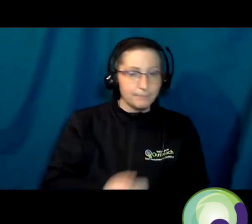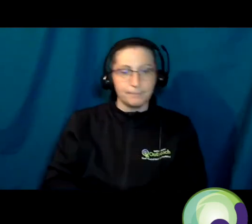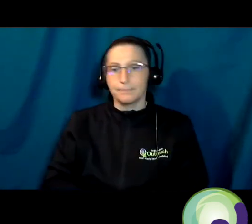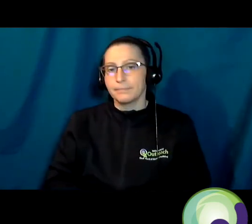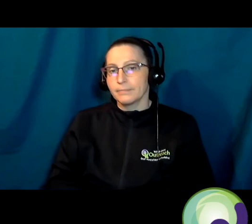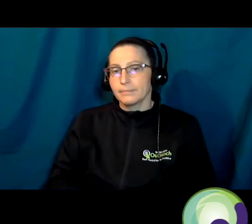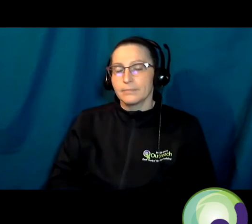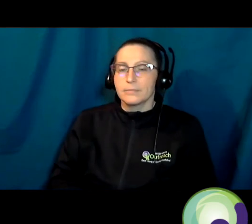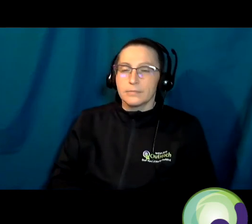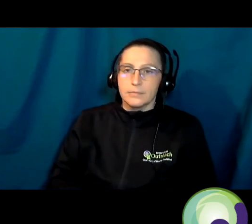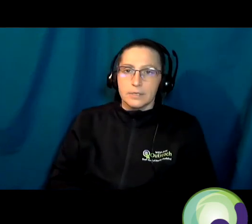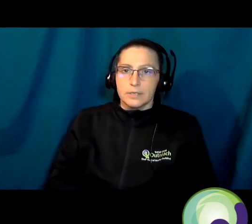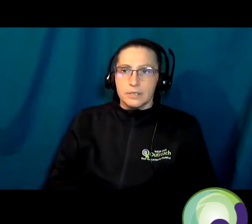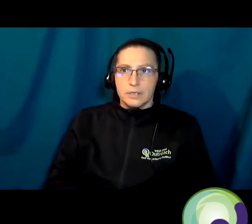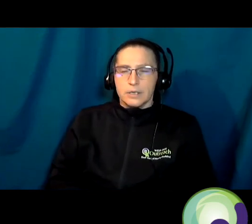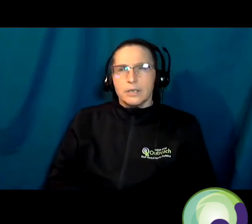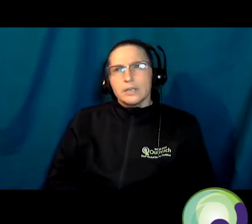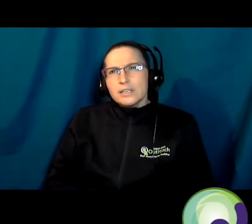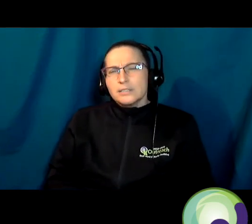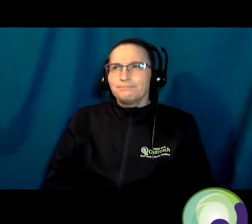Anna Marie: I think if someone wanted to be